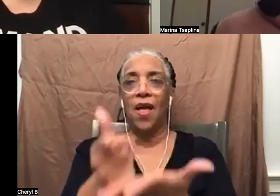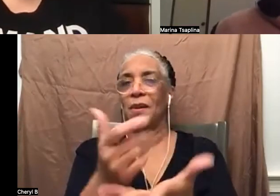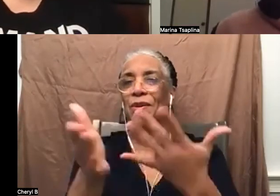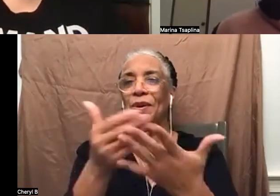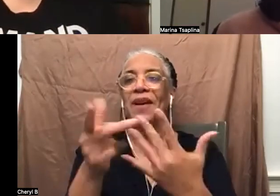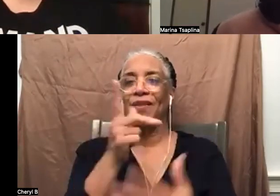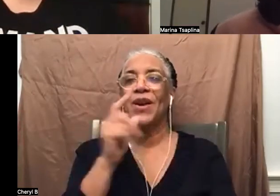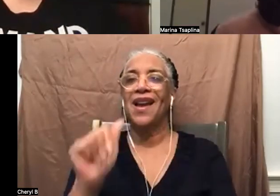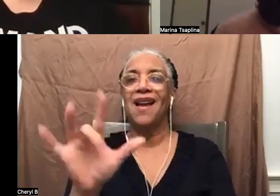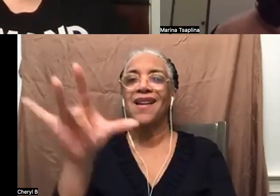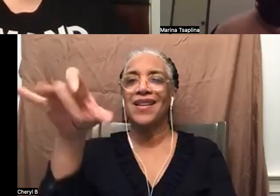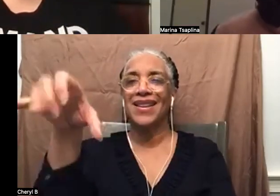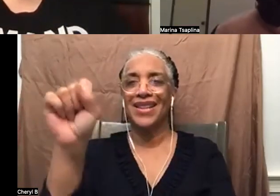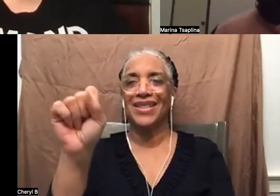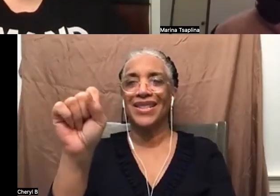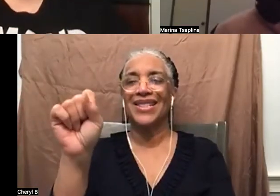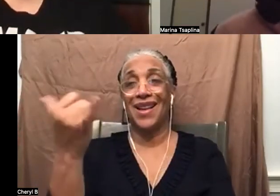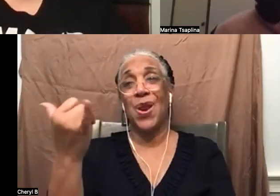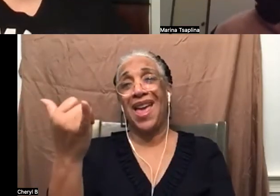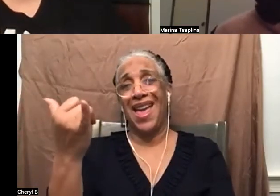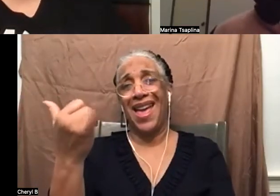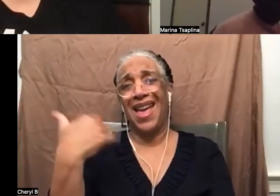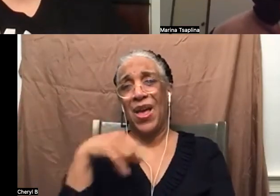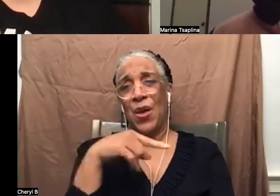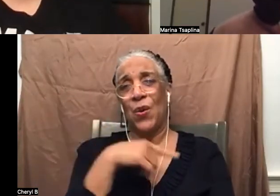We are coming up right to the edge of our time together